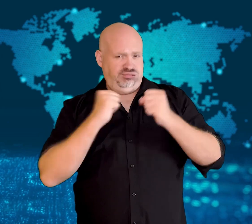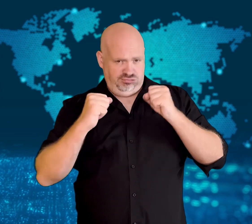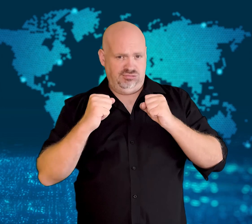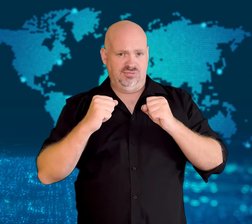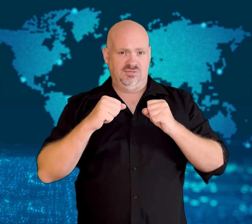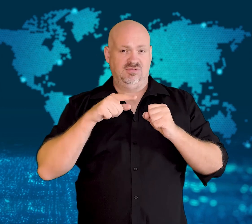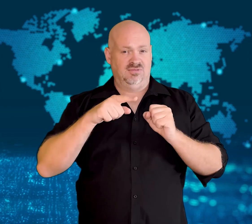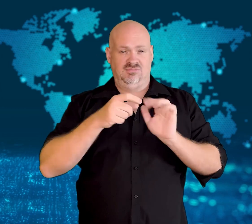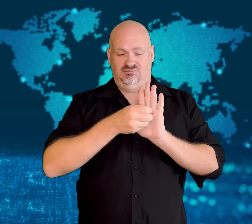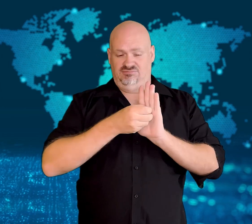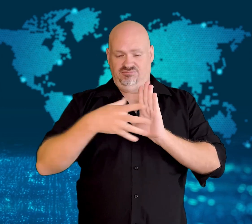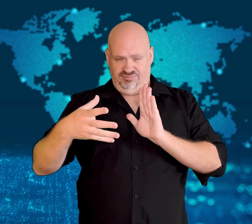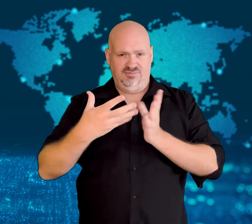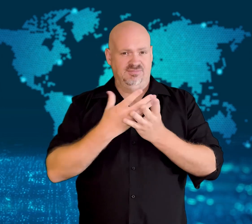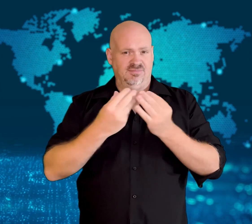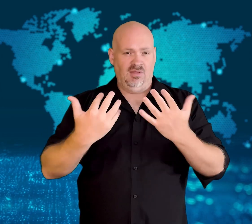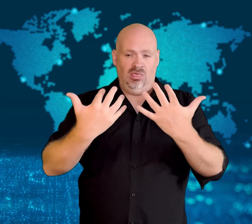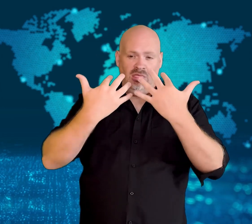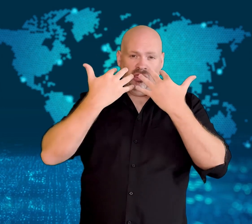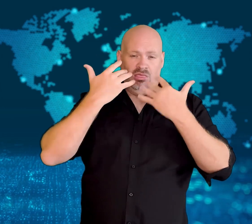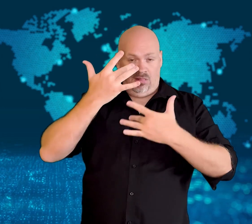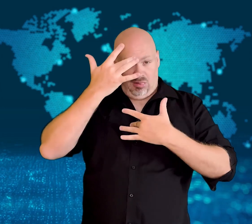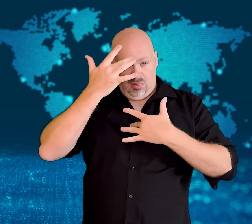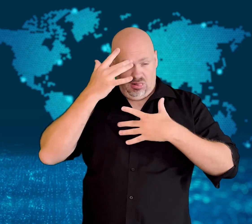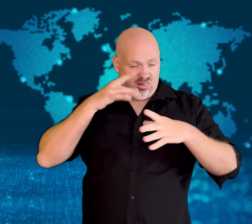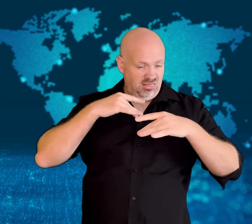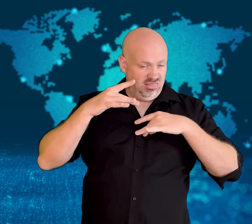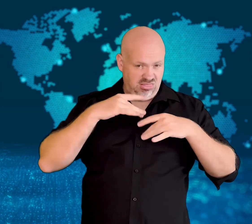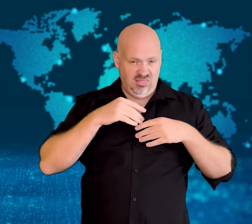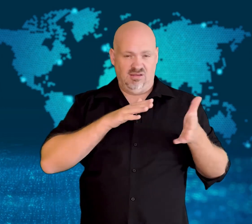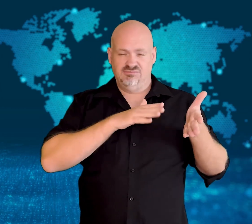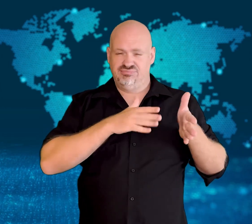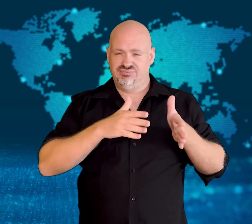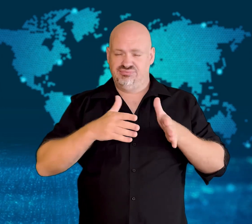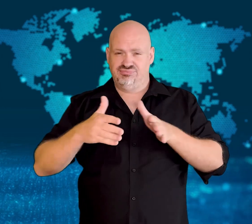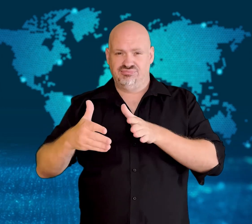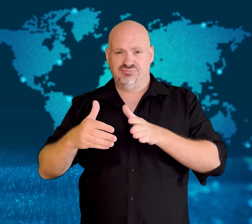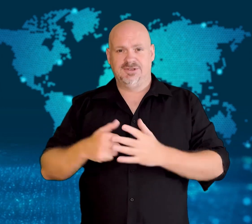in radiation-related deaths.